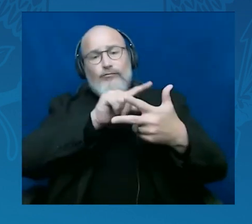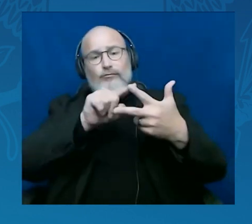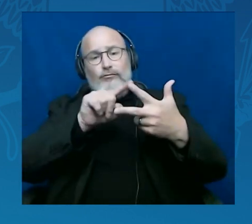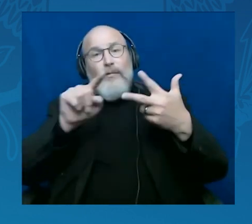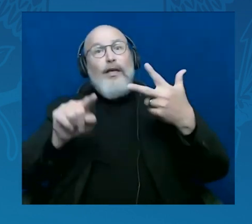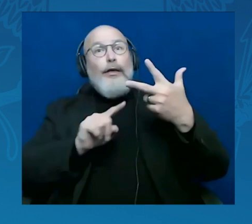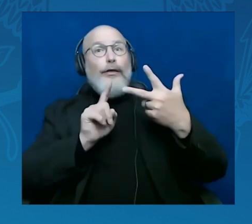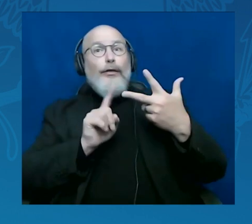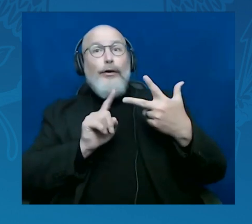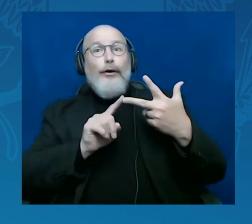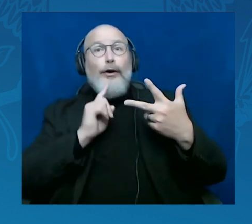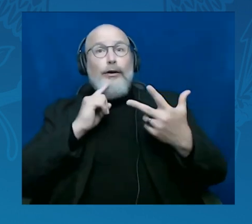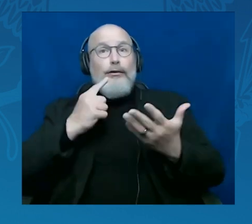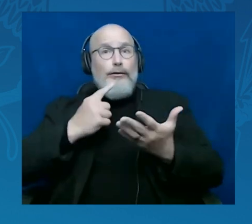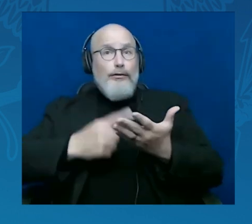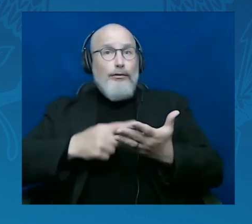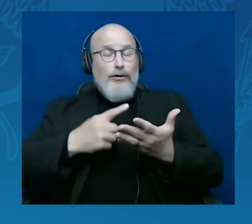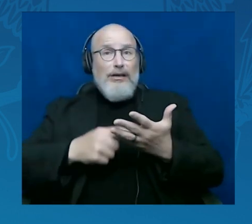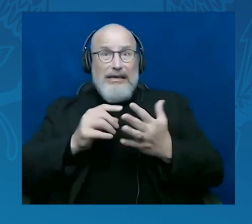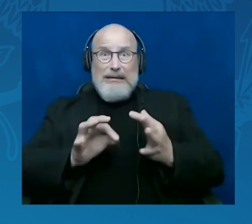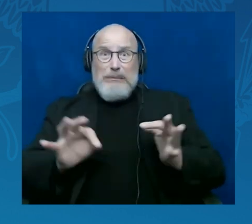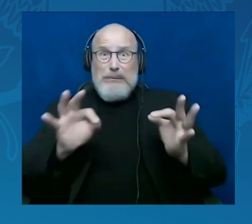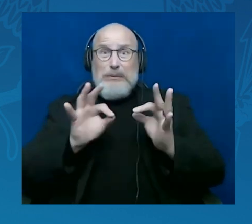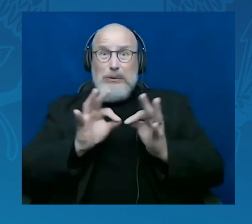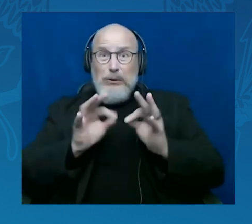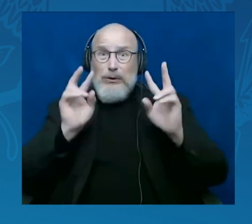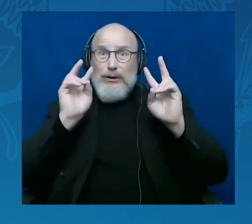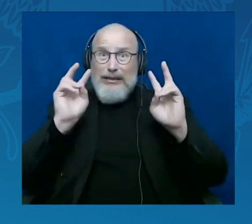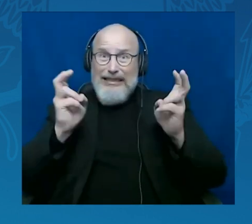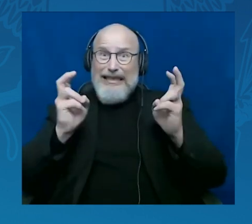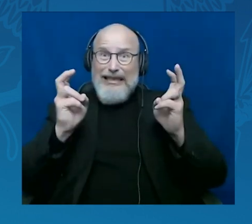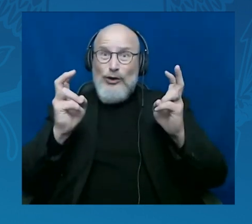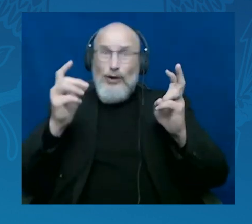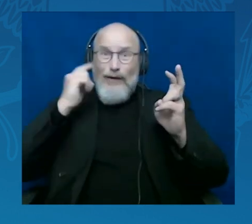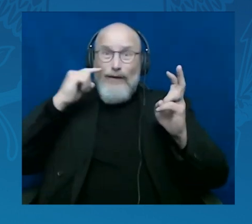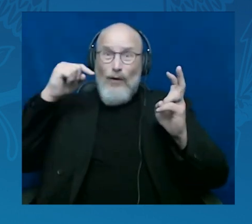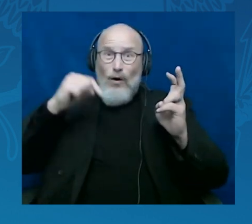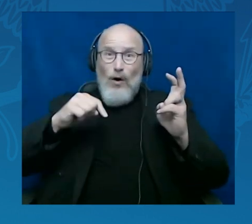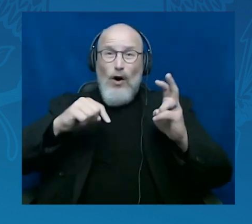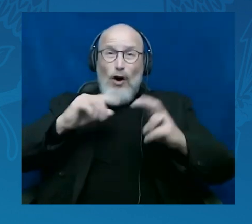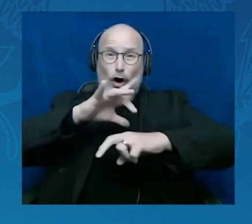for our entire planet: the issue of the climate crisis.